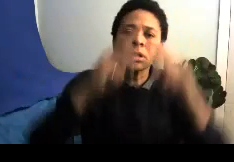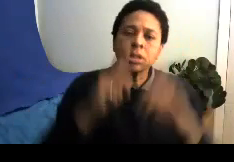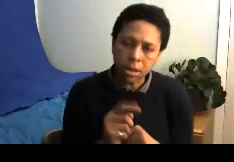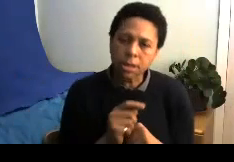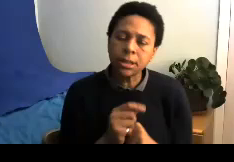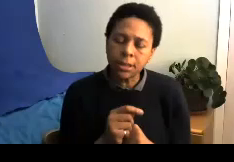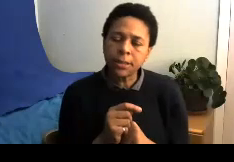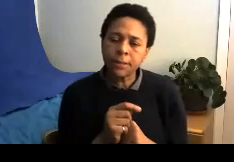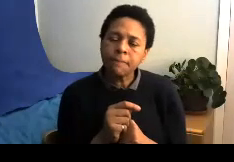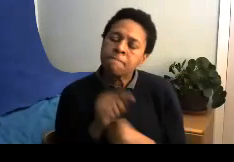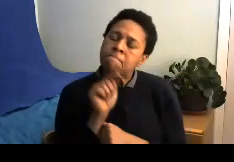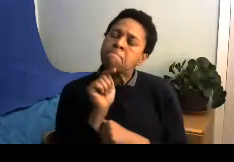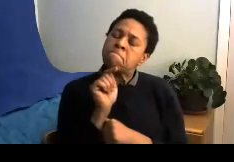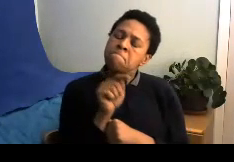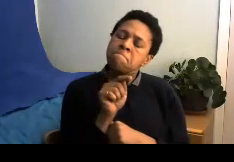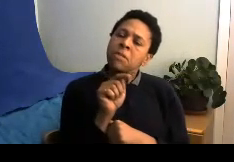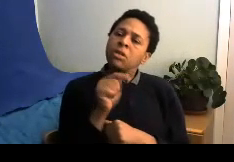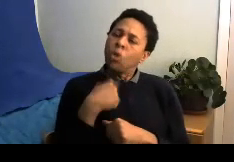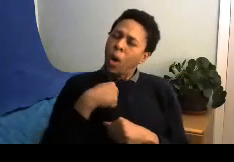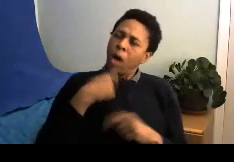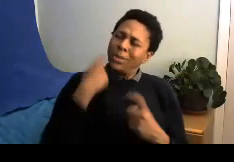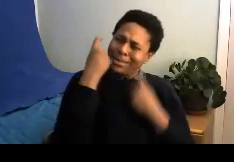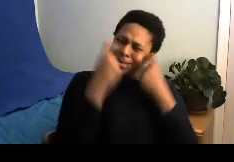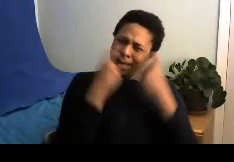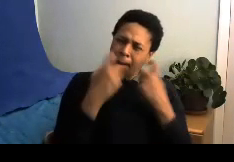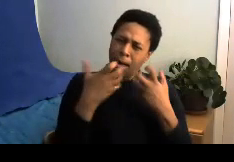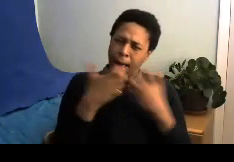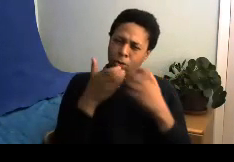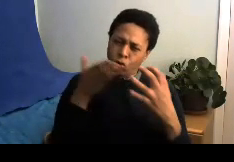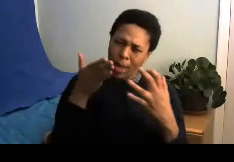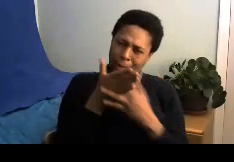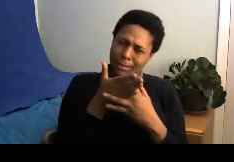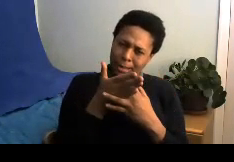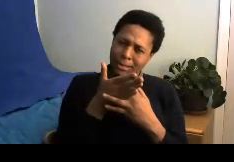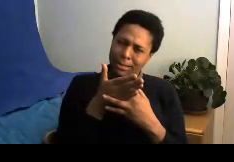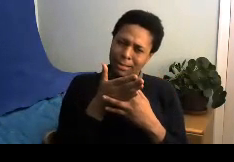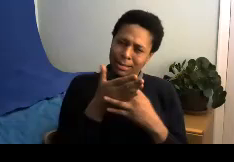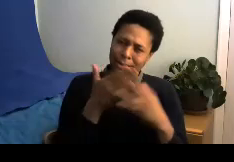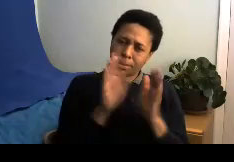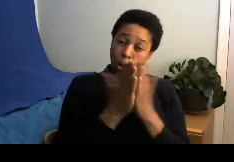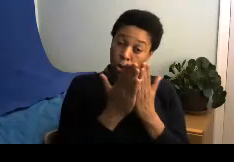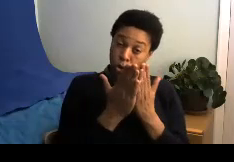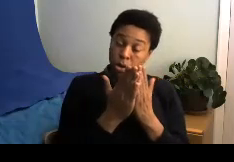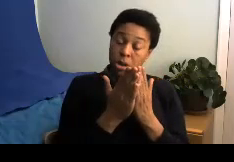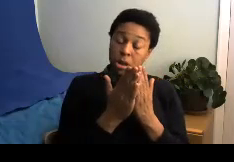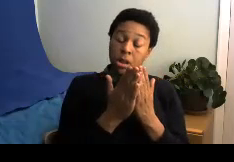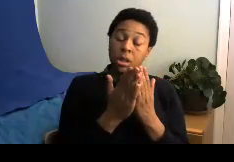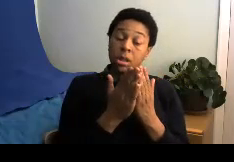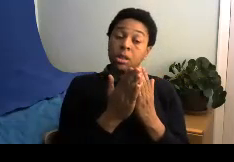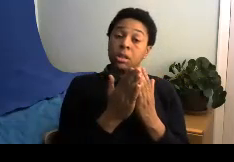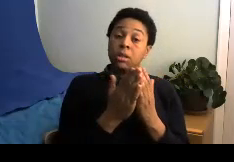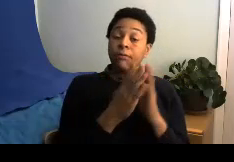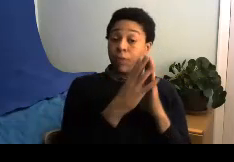sort of access characters. So, you know, the opening section of the book, the first 48 pages are told in the first person,